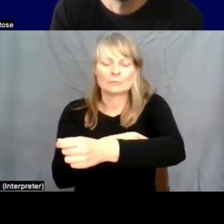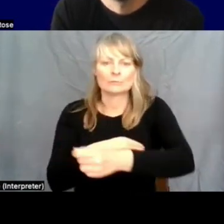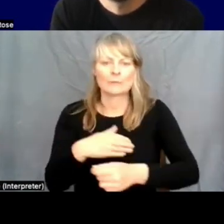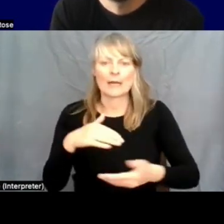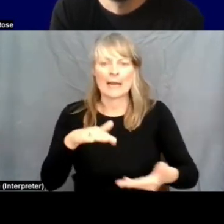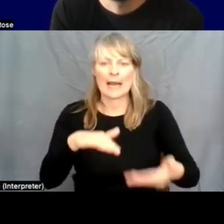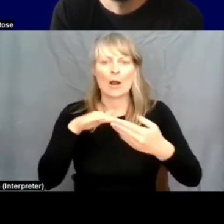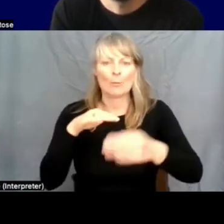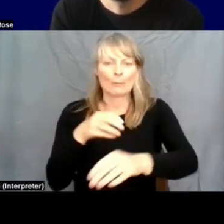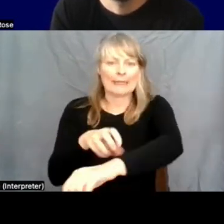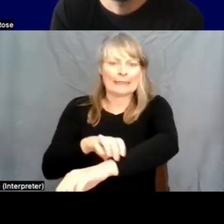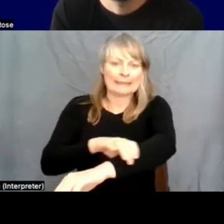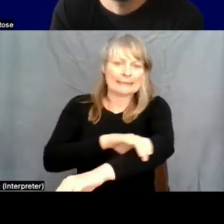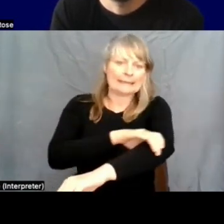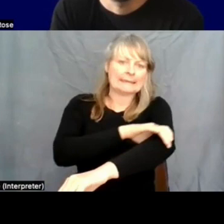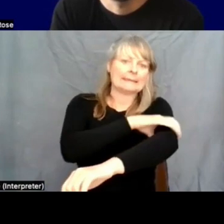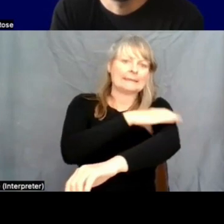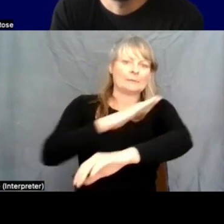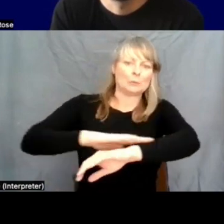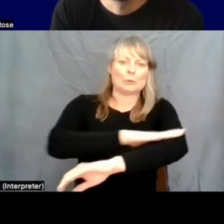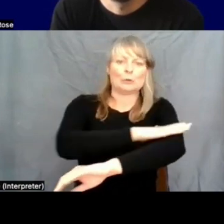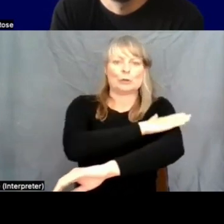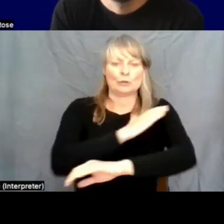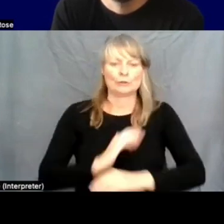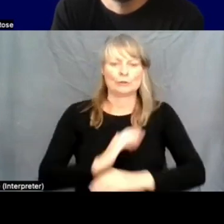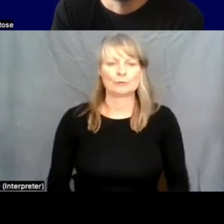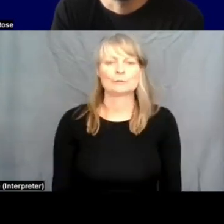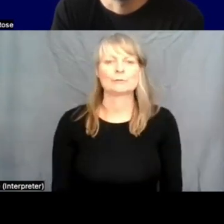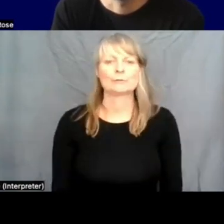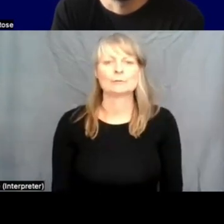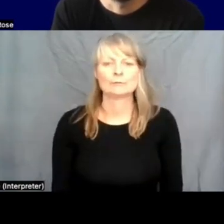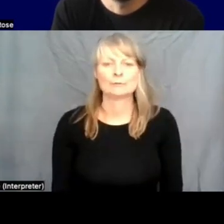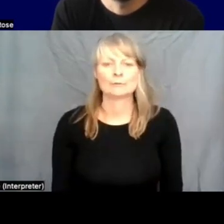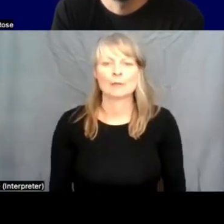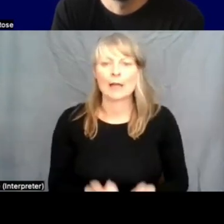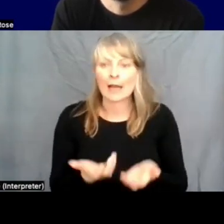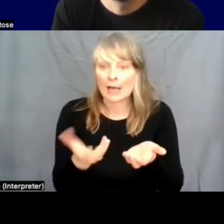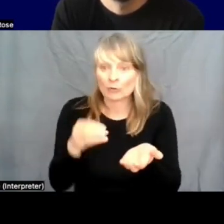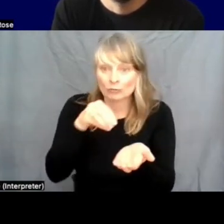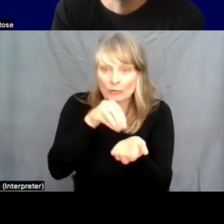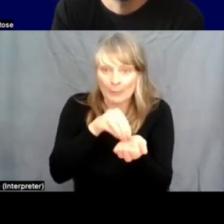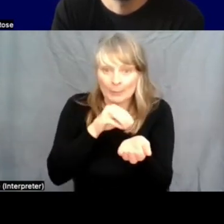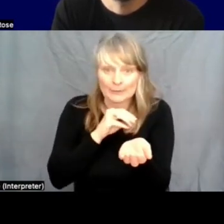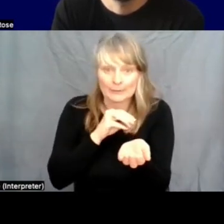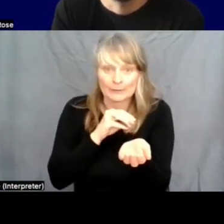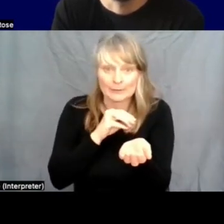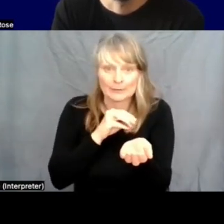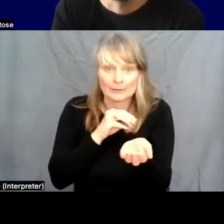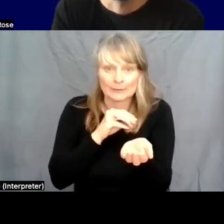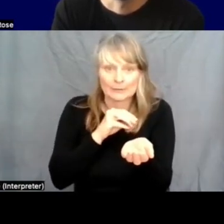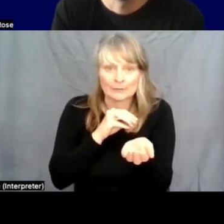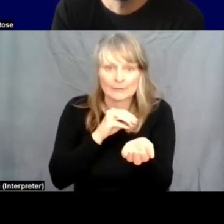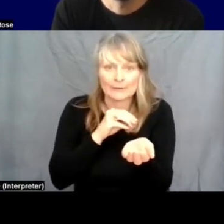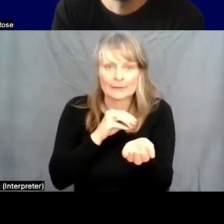And she pushes up his sleeve. And here is the crab, and it's going to run up my arm, he says, "Gunner."